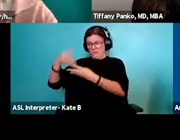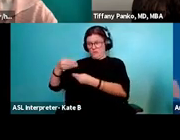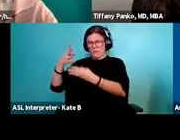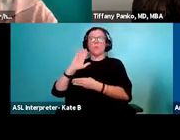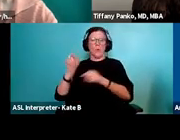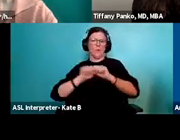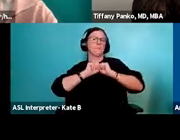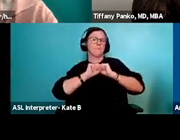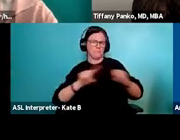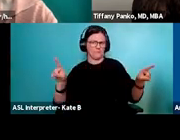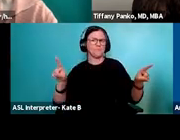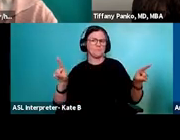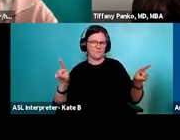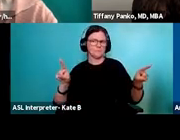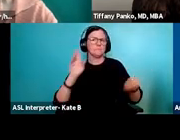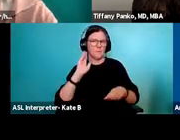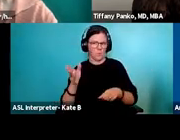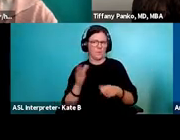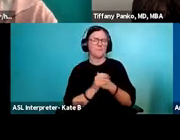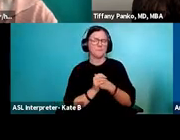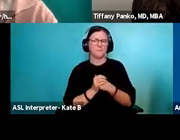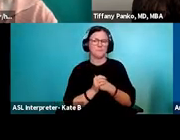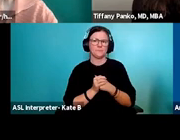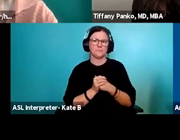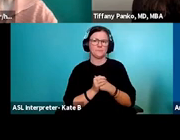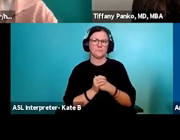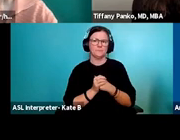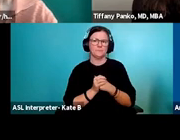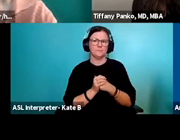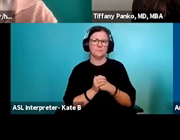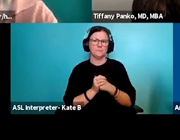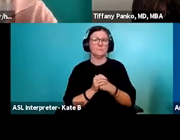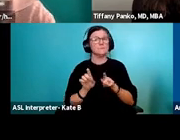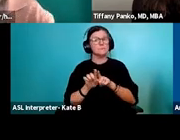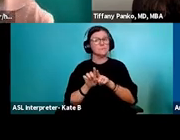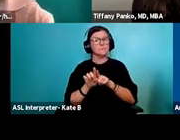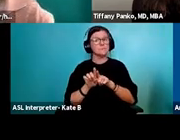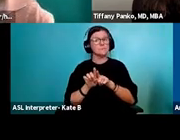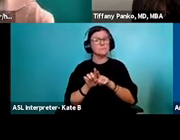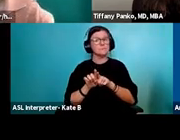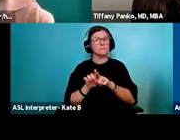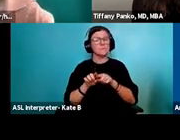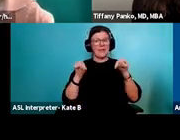the ones that have come through the chat also, in addition we will be writing a summary report